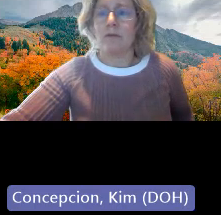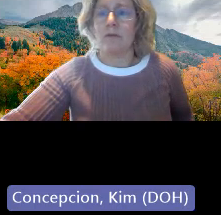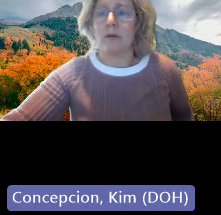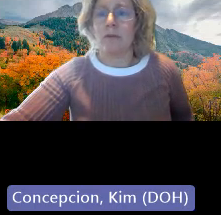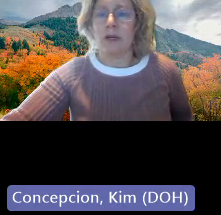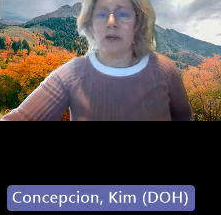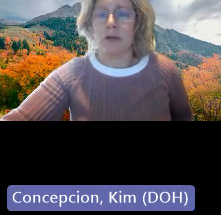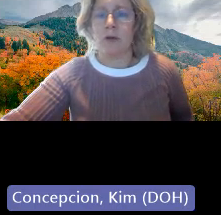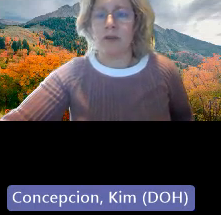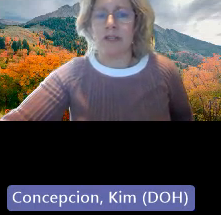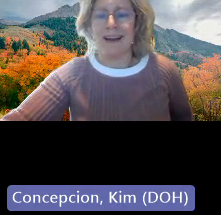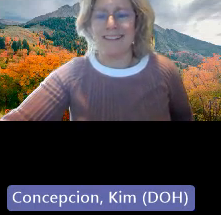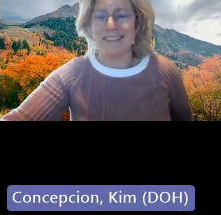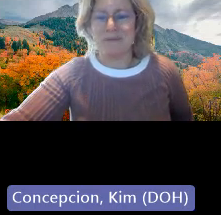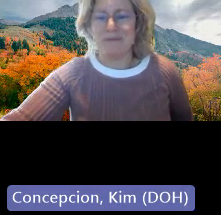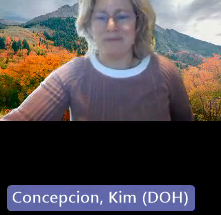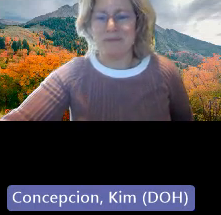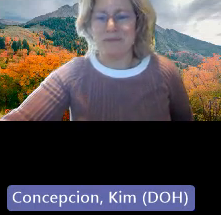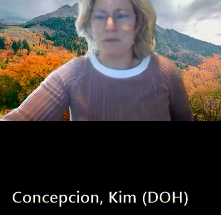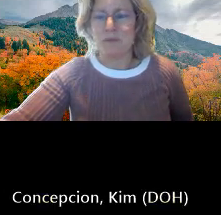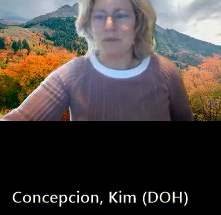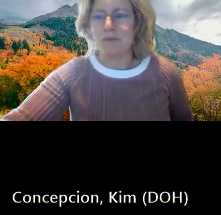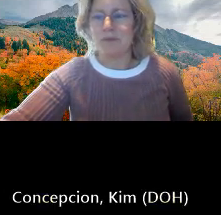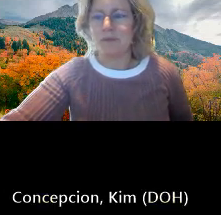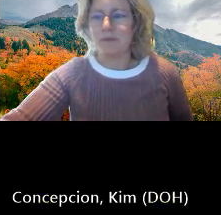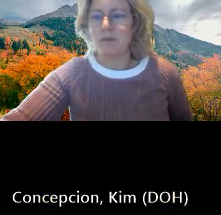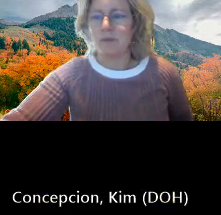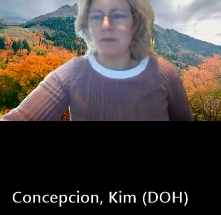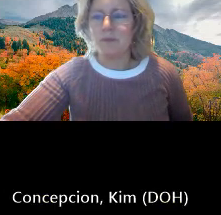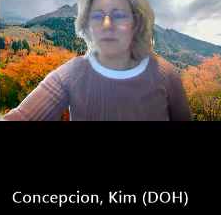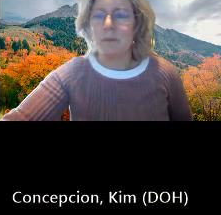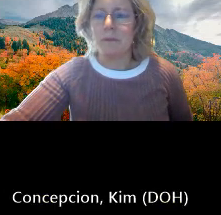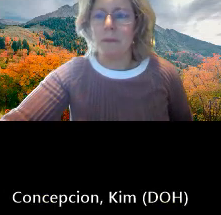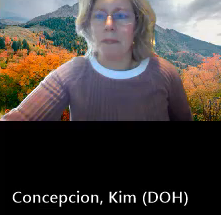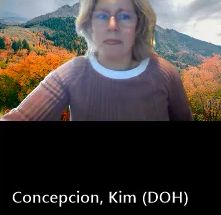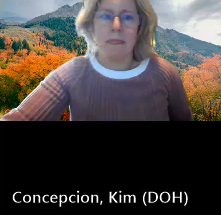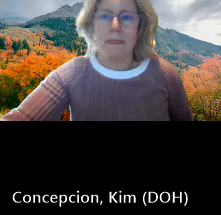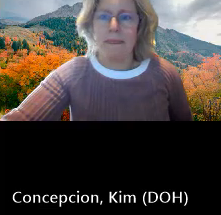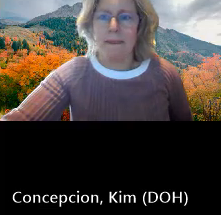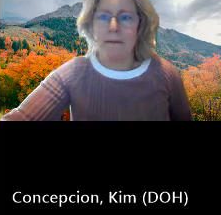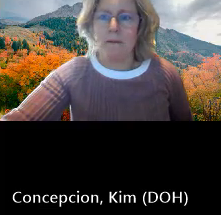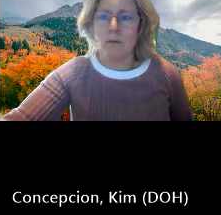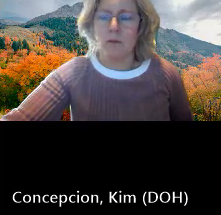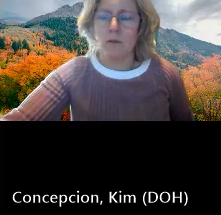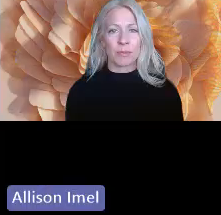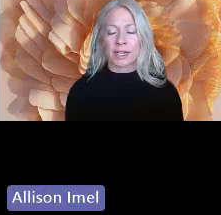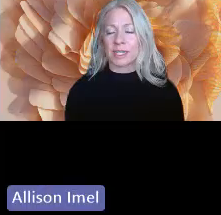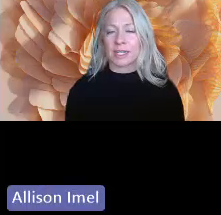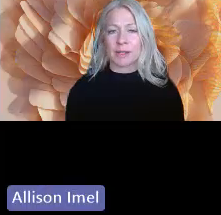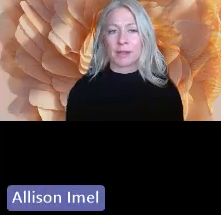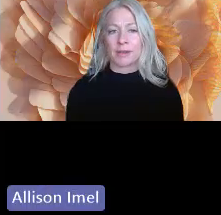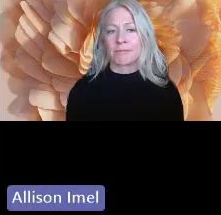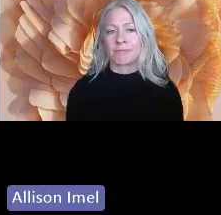Alright, I'm gonna turn it over to Alison. Okay, thanks Kim. Yeah, my name's Allison Imel. I've been practicing in Olympia